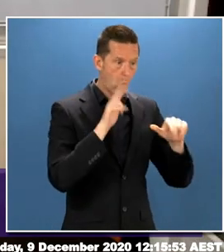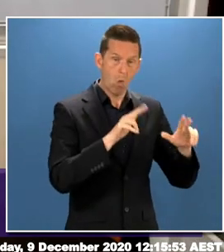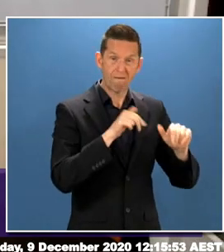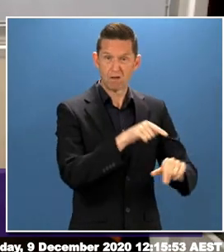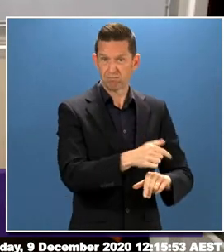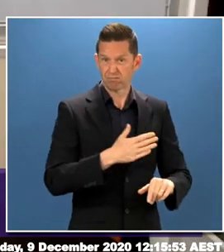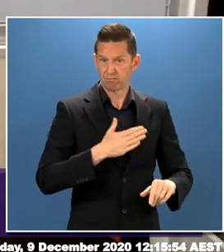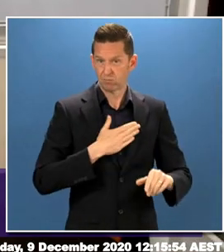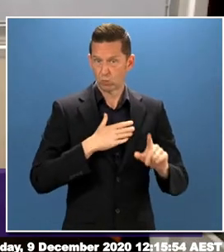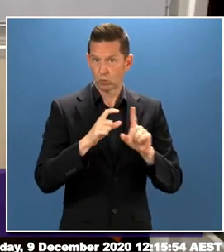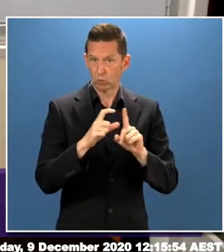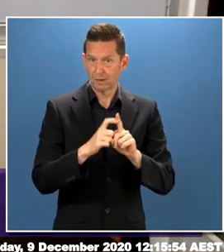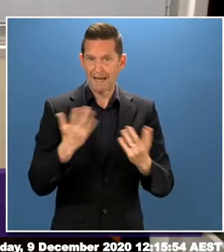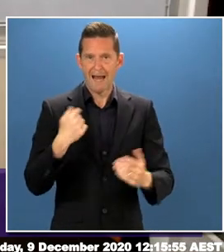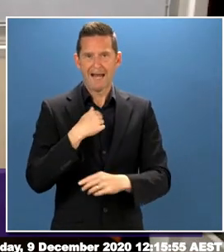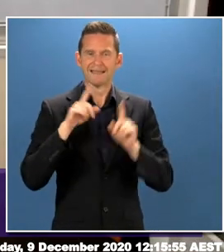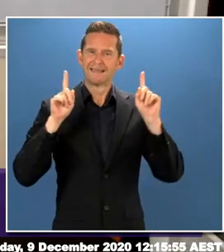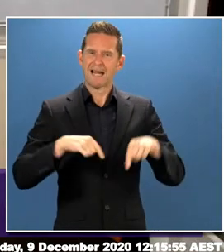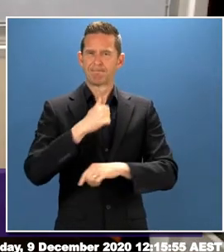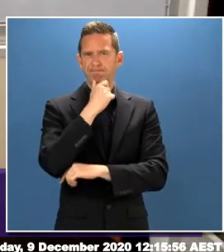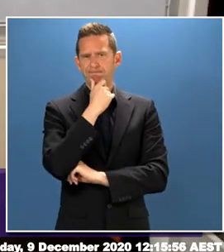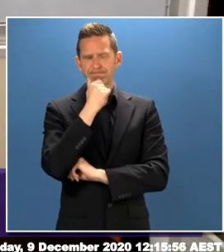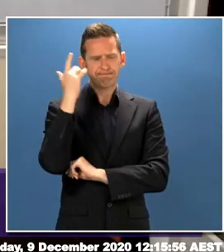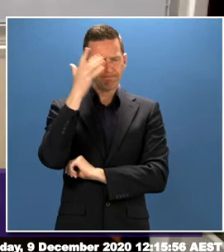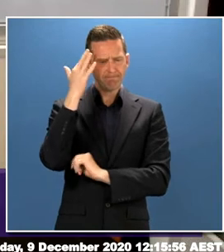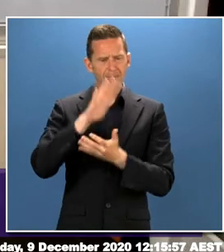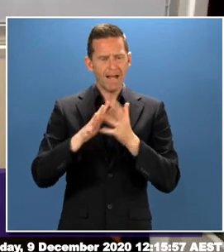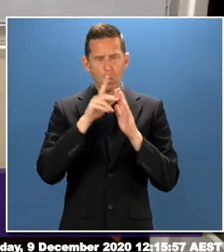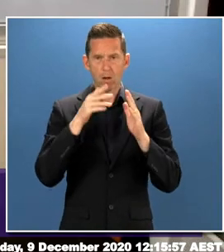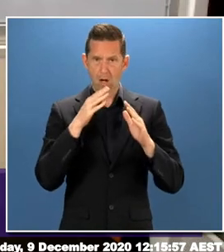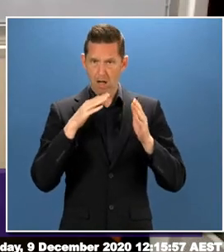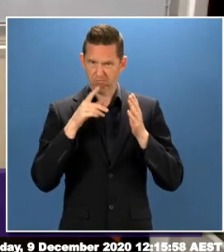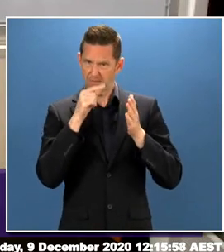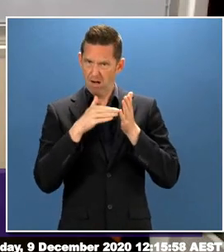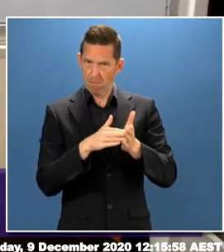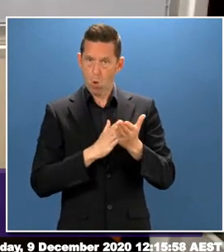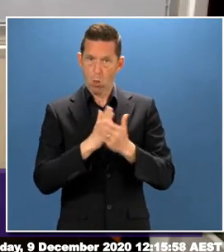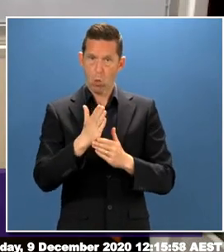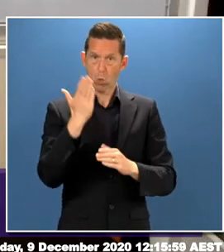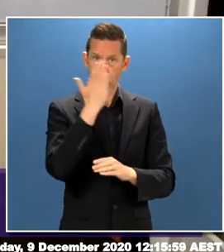So I set about thinking how can we extend the pathway from school but also incorporate some work training